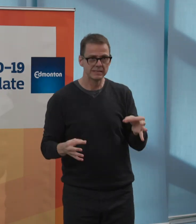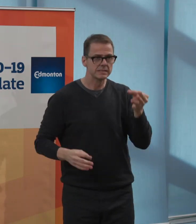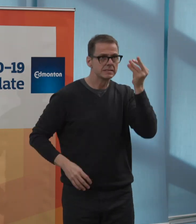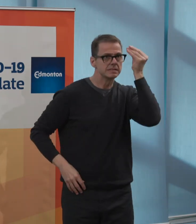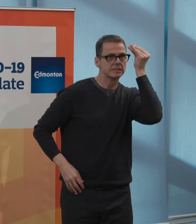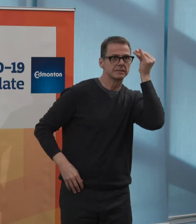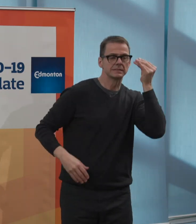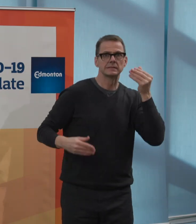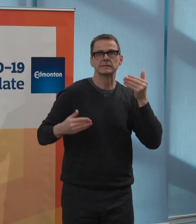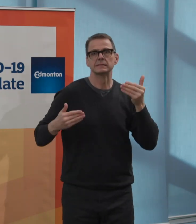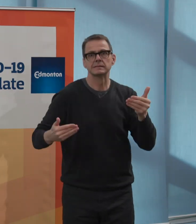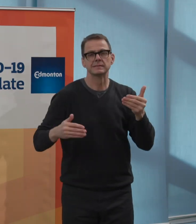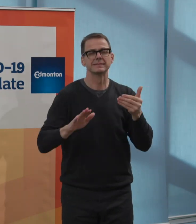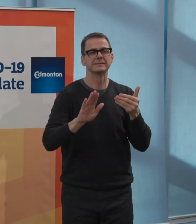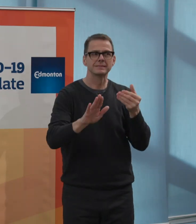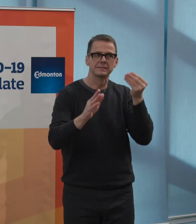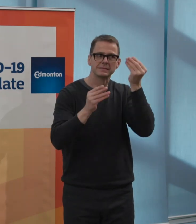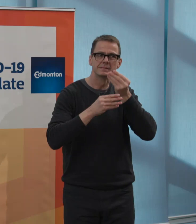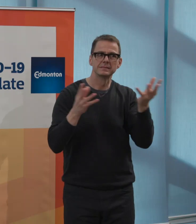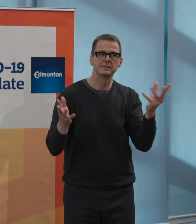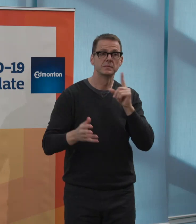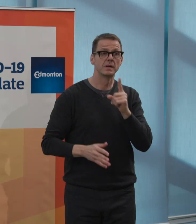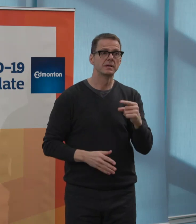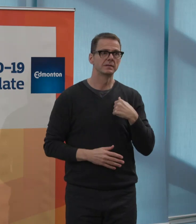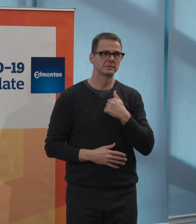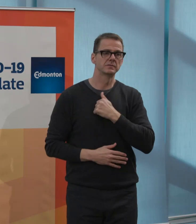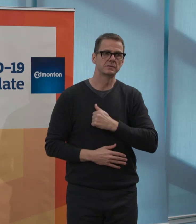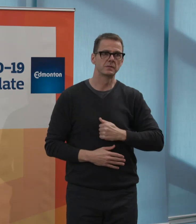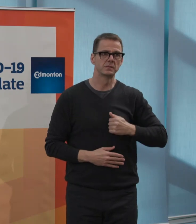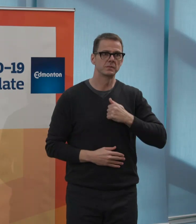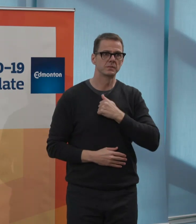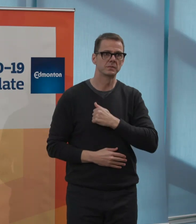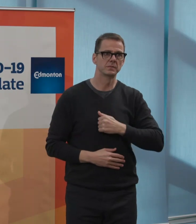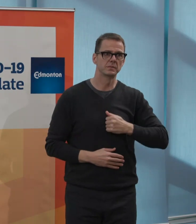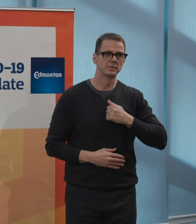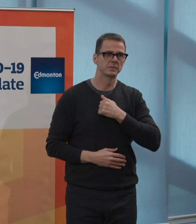and jobs as much as possible we have done our best to live up to the spirit